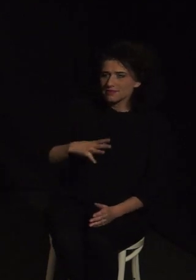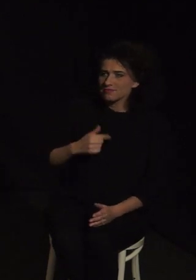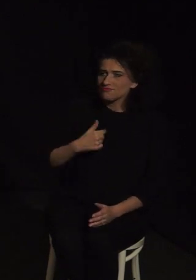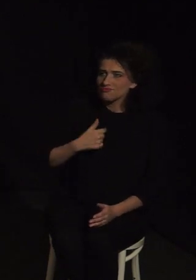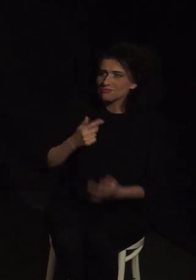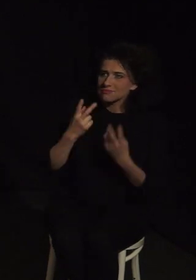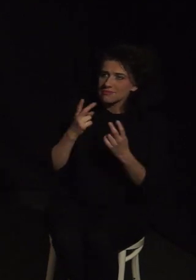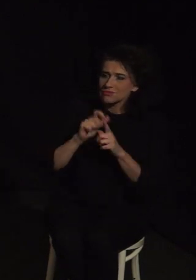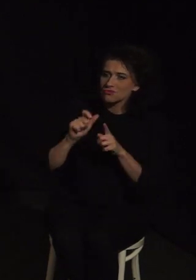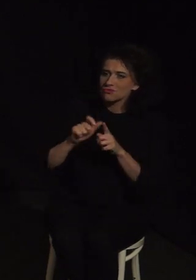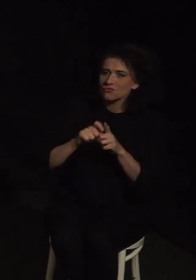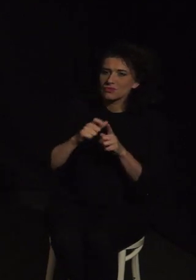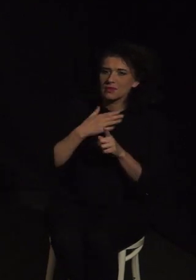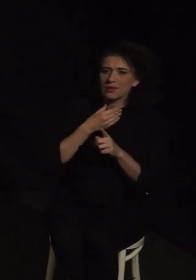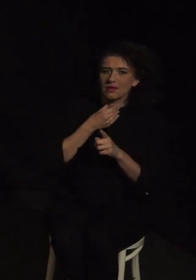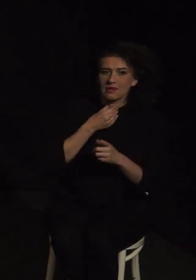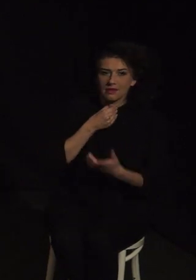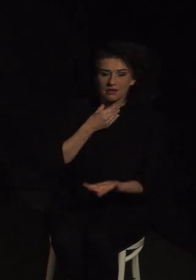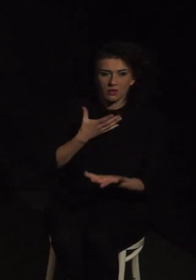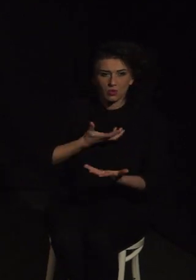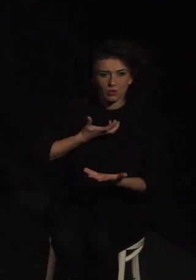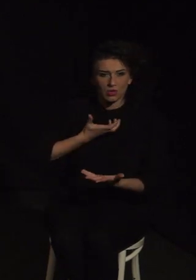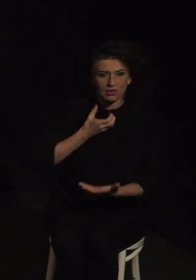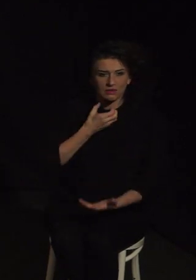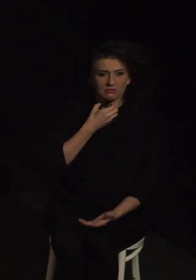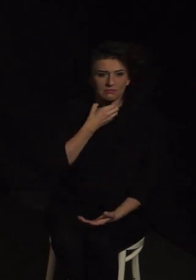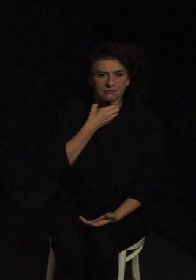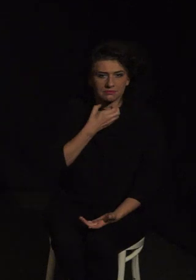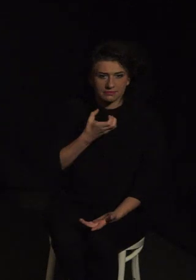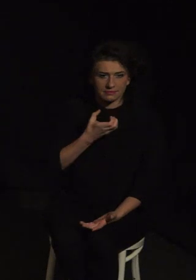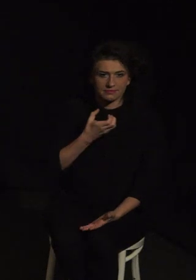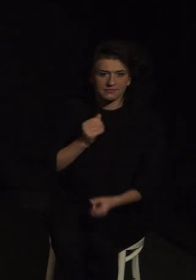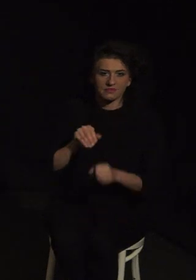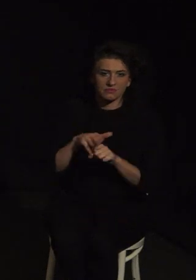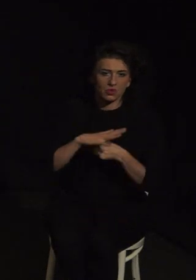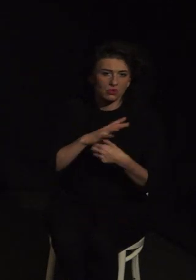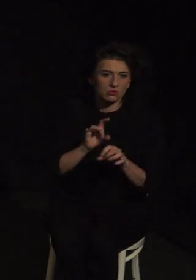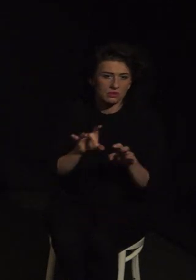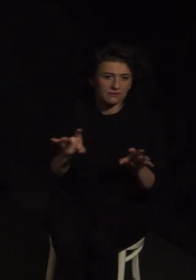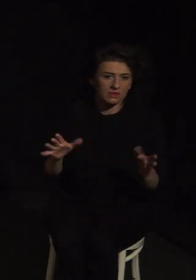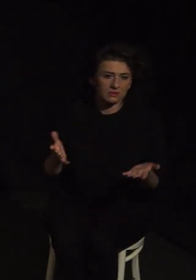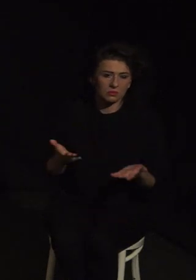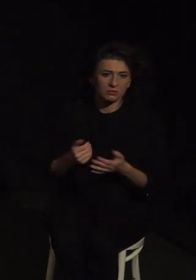It brings a lump to my throat when we talk about it during the pandemic.